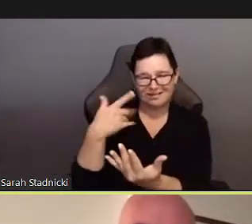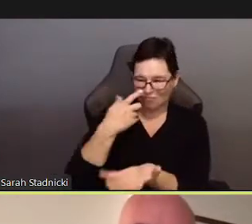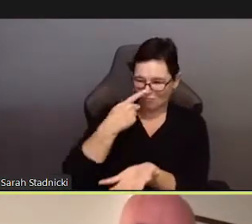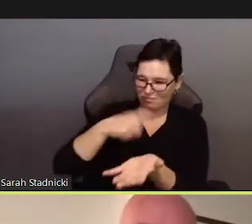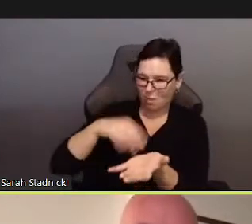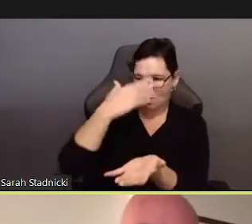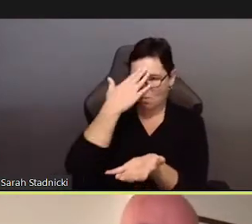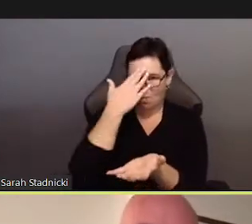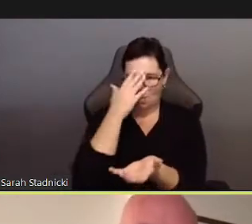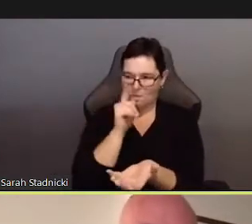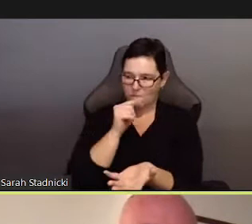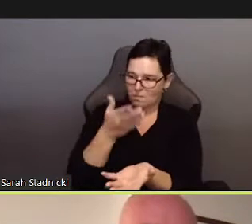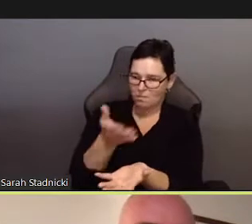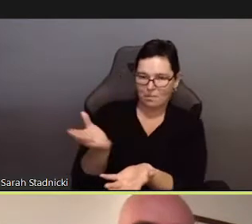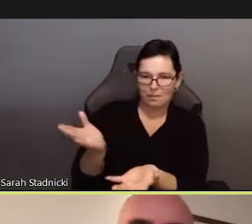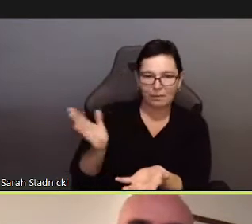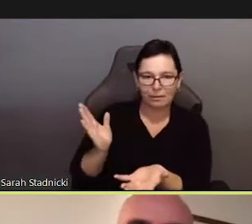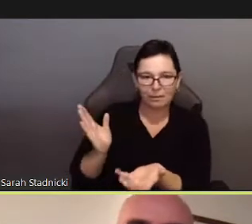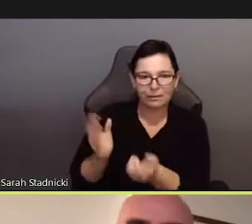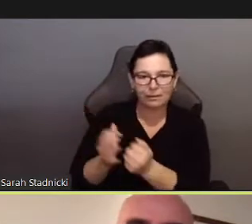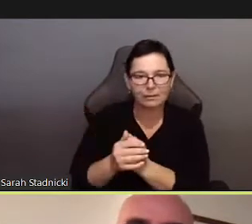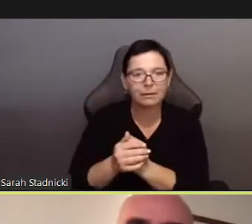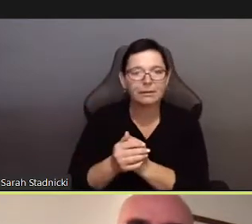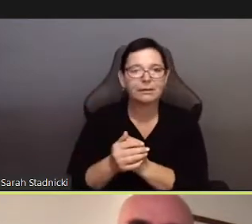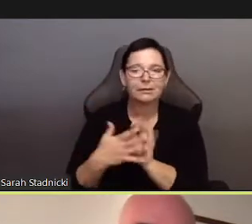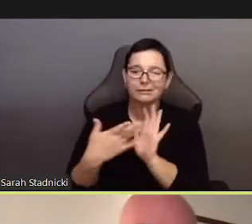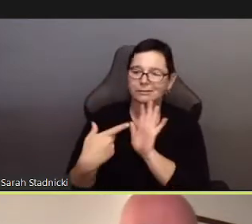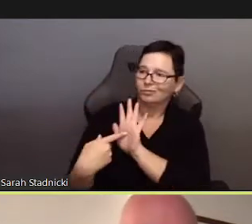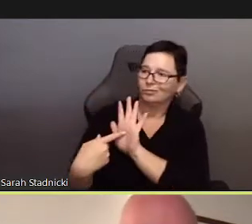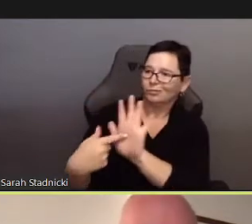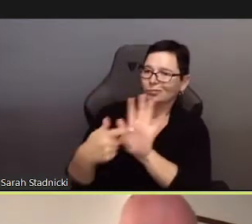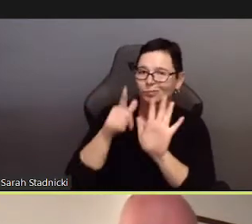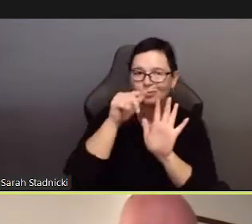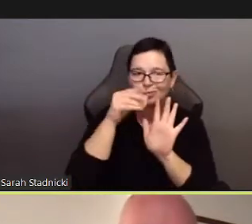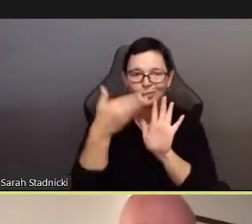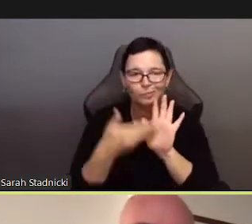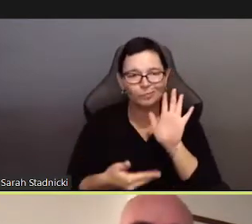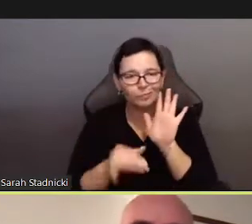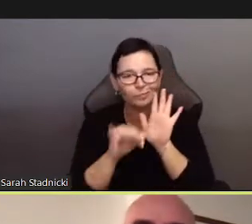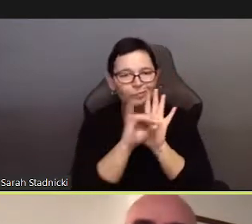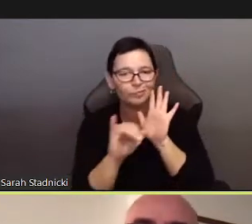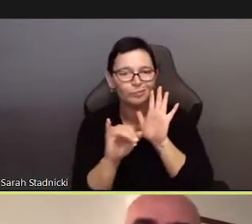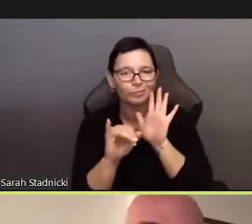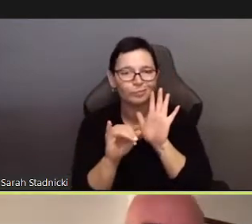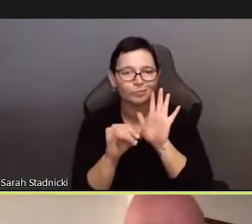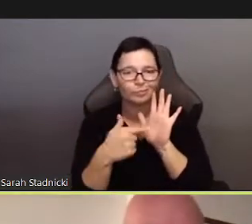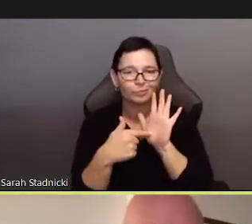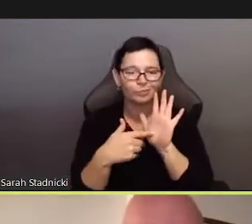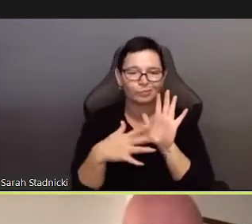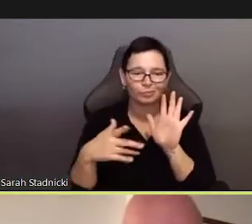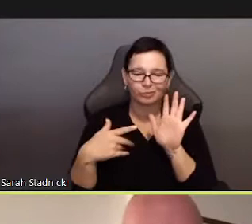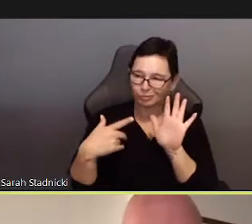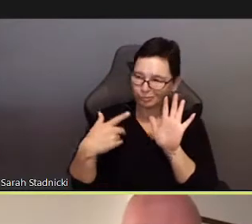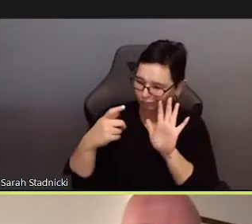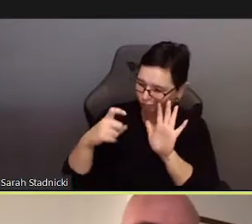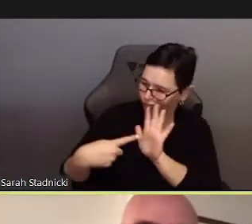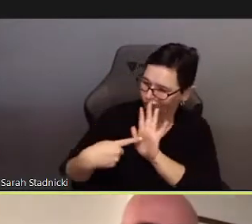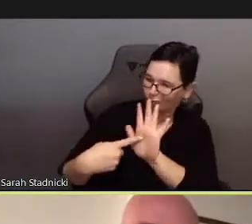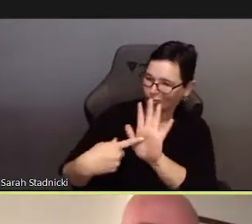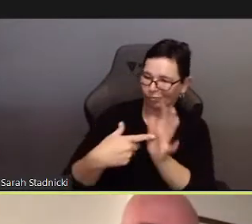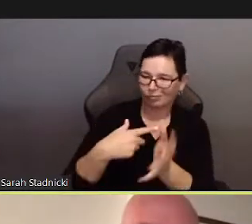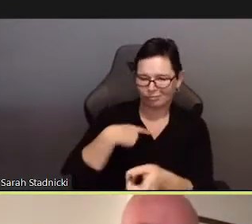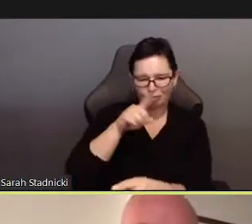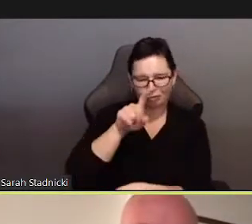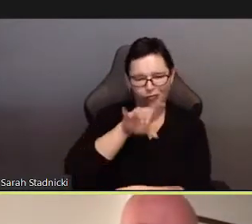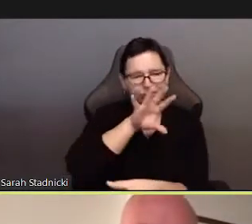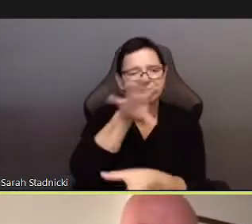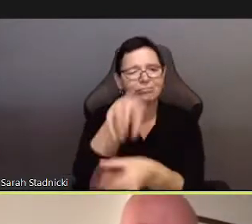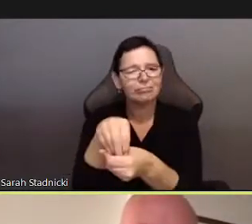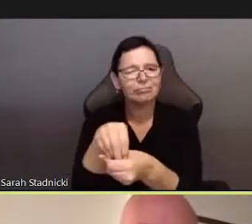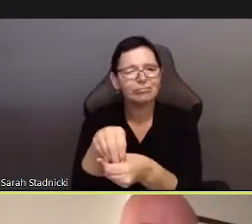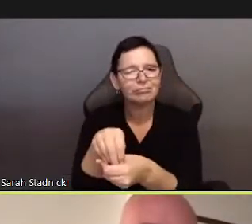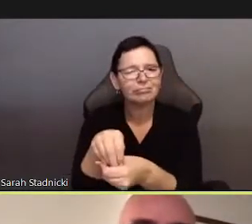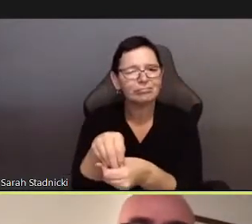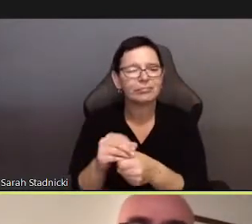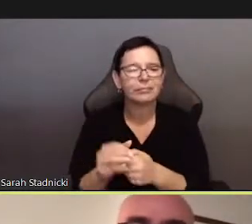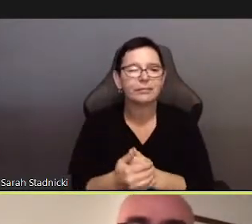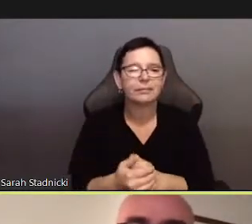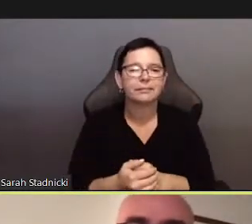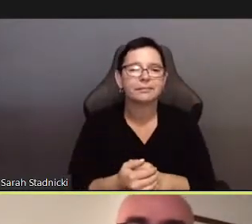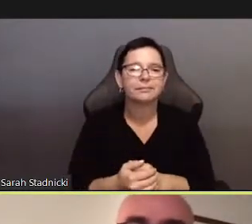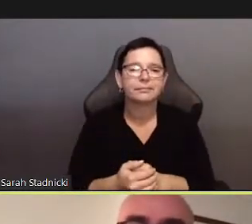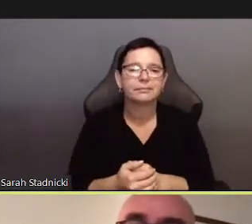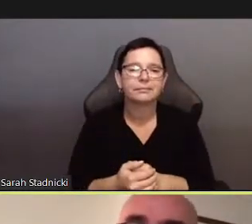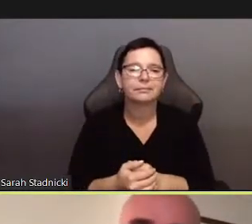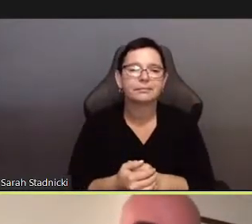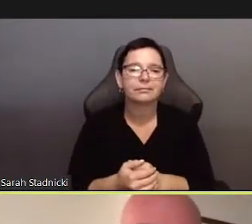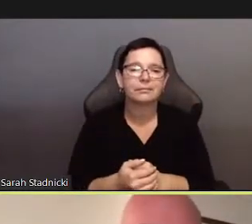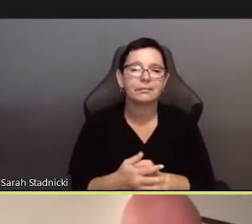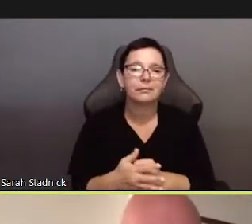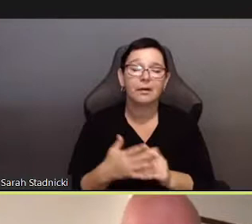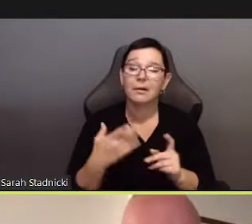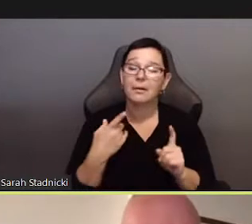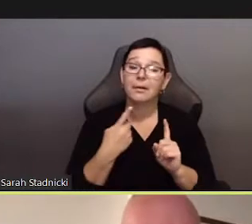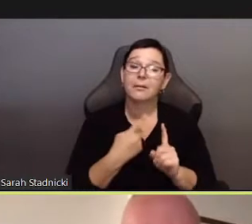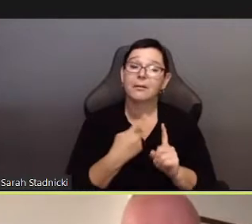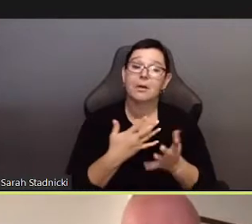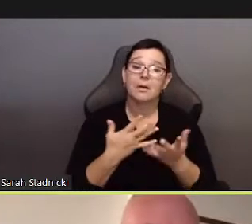Often it is the case that when one excludes oneself, no one notices. Why?